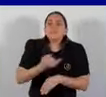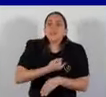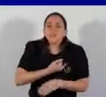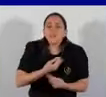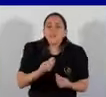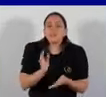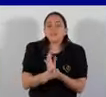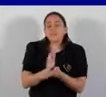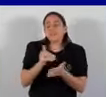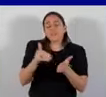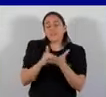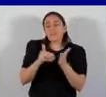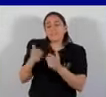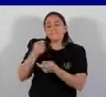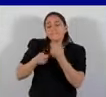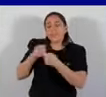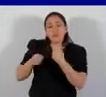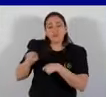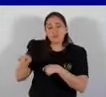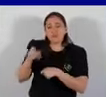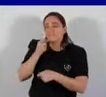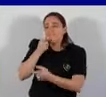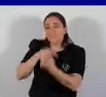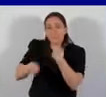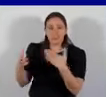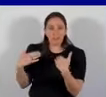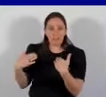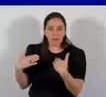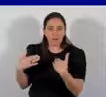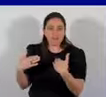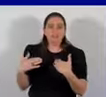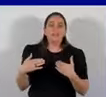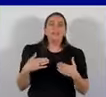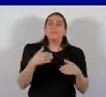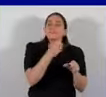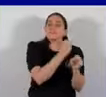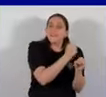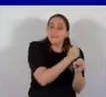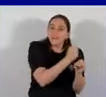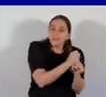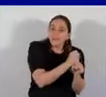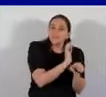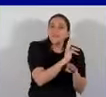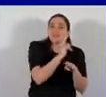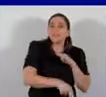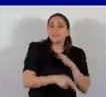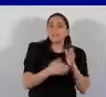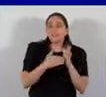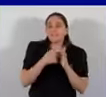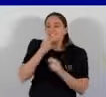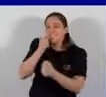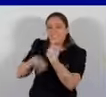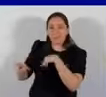Then it is like the limit where it is It is in the size of the market